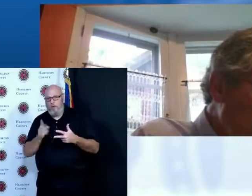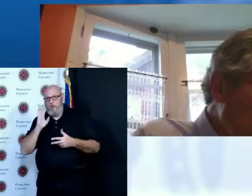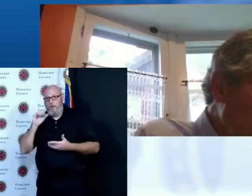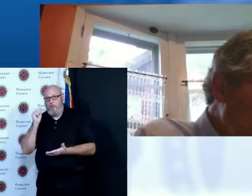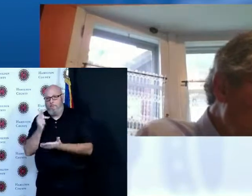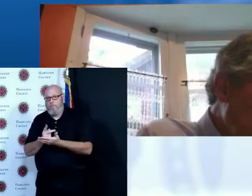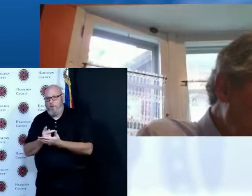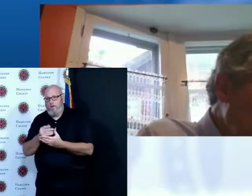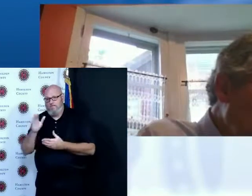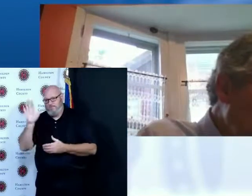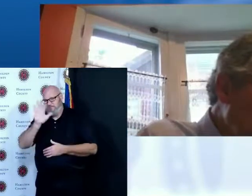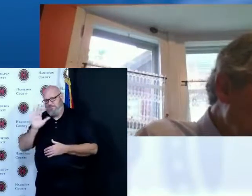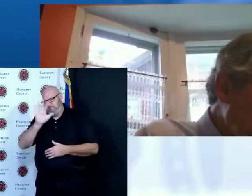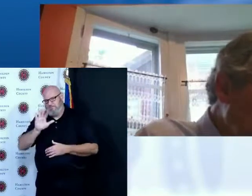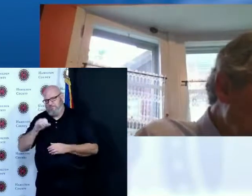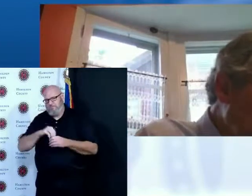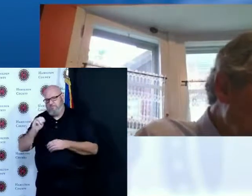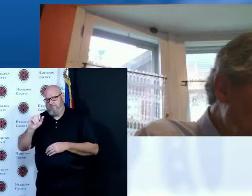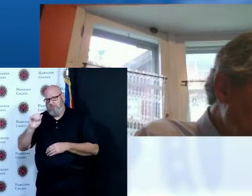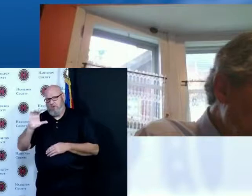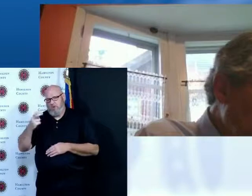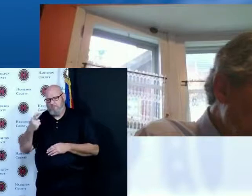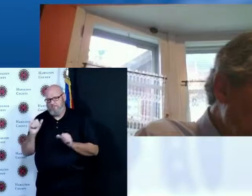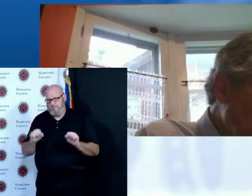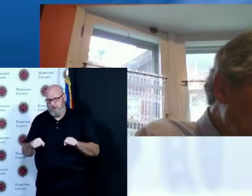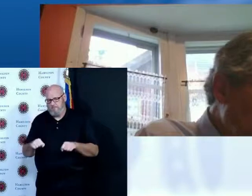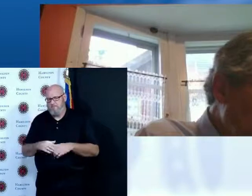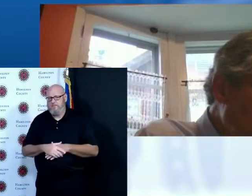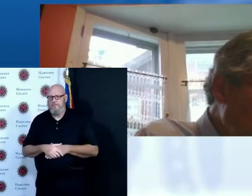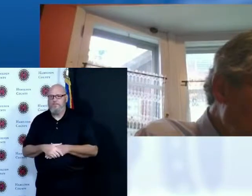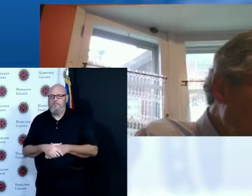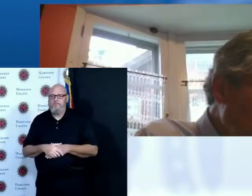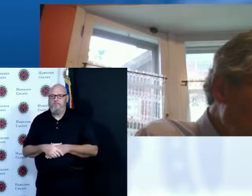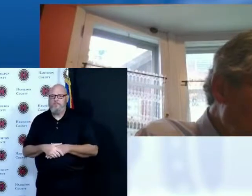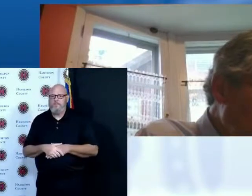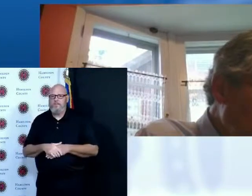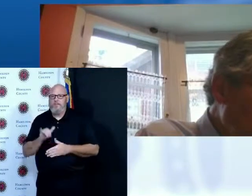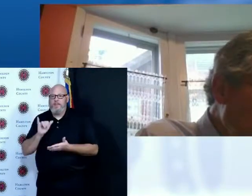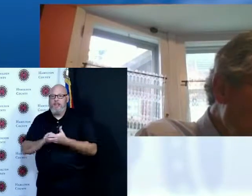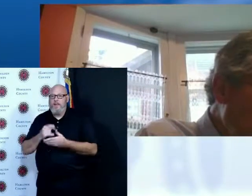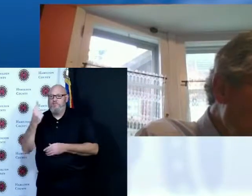the vaccine that we're talking about is a one-dose vaccine we don't know the efficacy of that vaccine